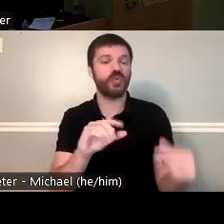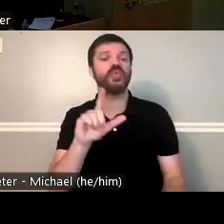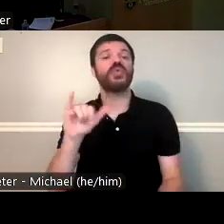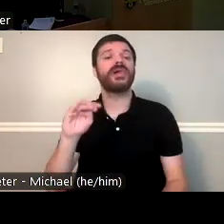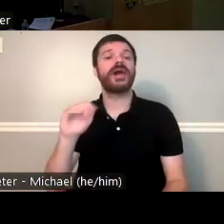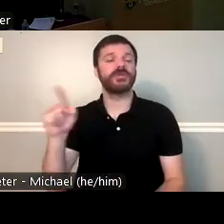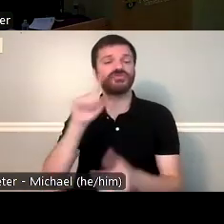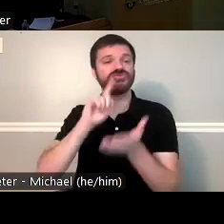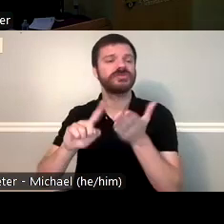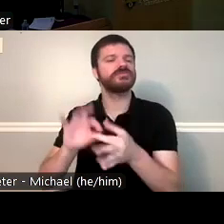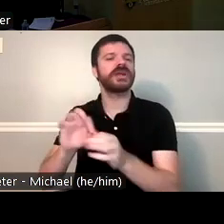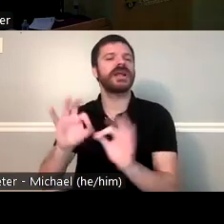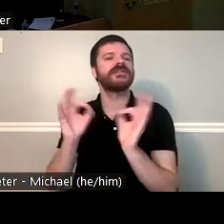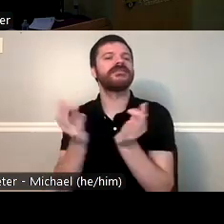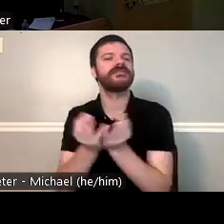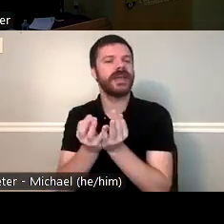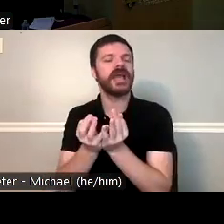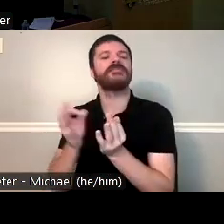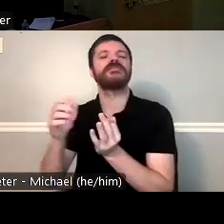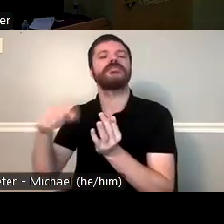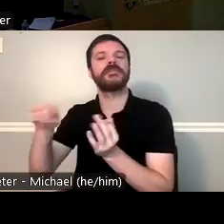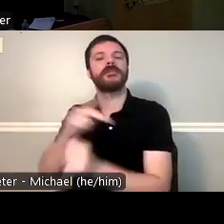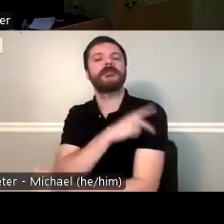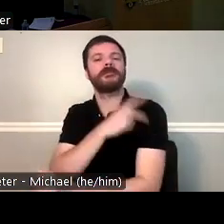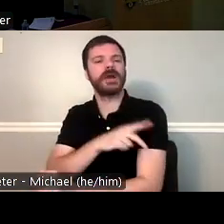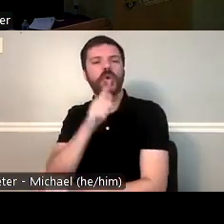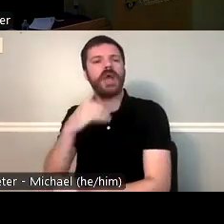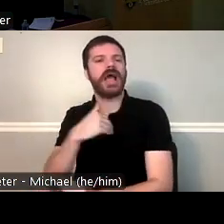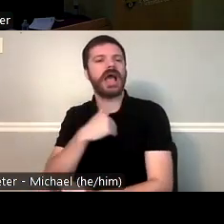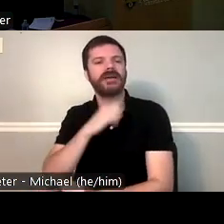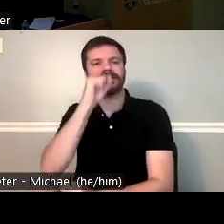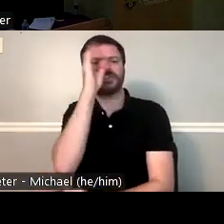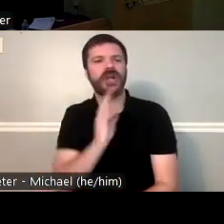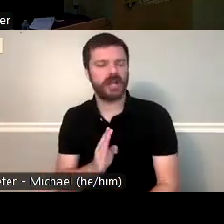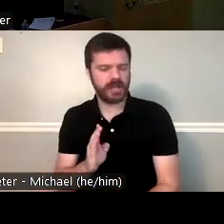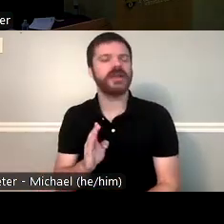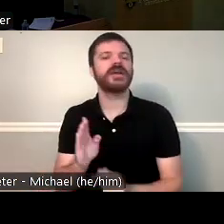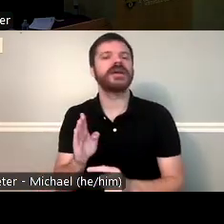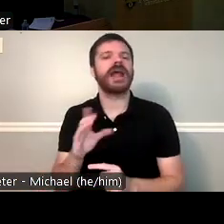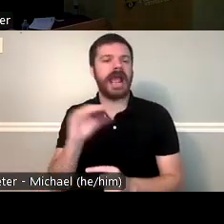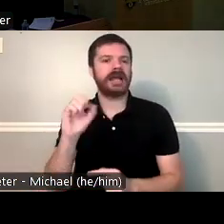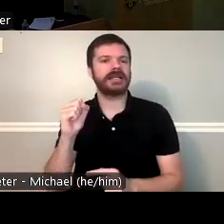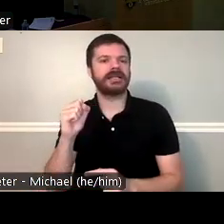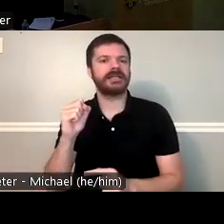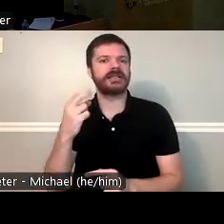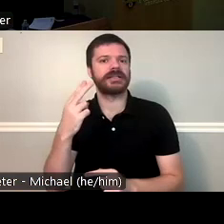families of patients with schizophrenia and he was very excited that someone was studying normal